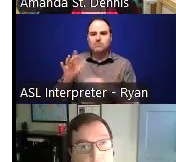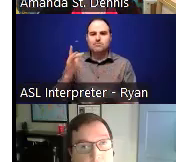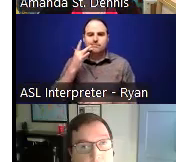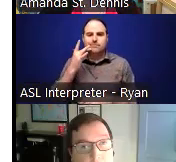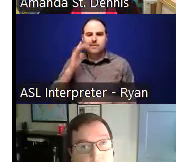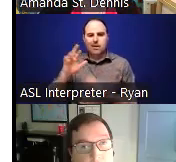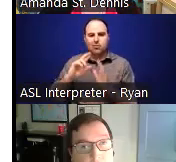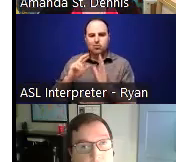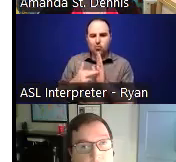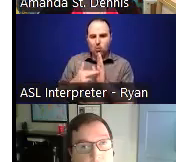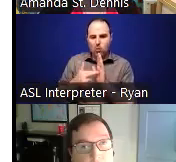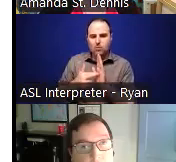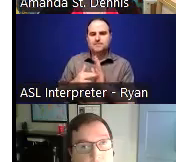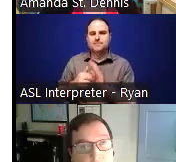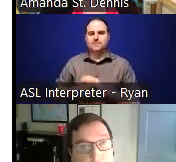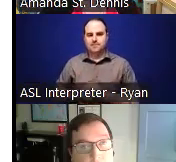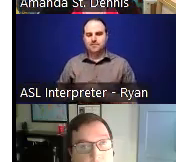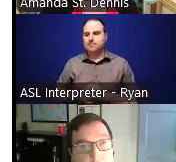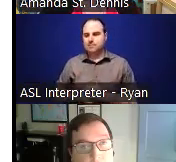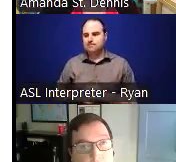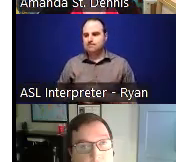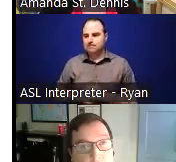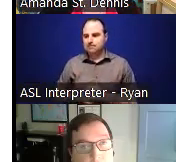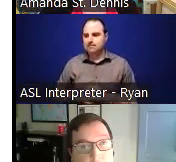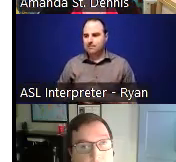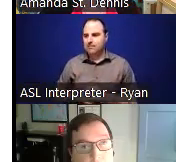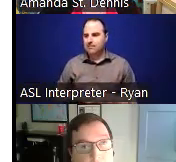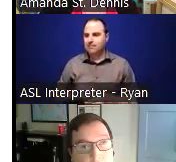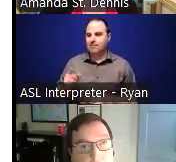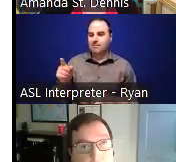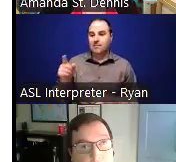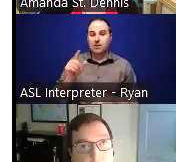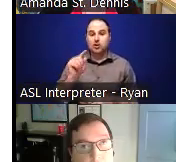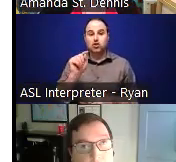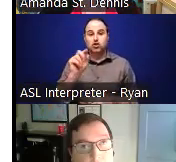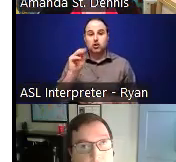in the terms of reference. The terms of reference can also be a working document. It doesn't need to